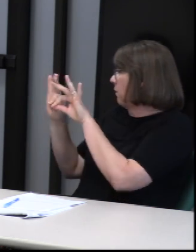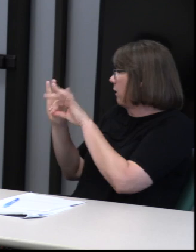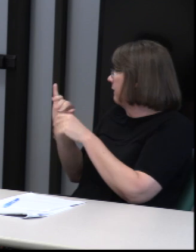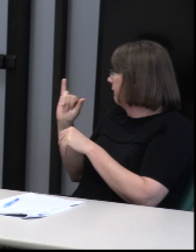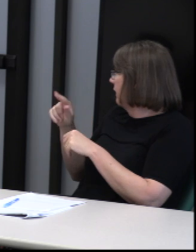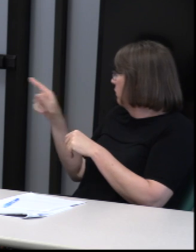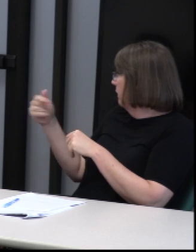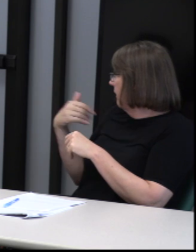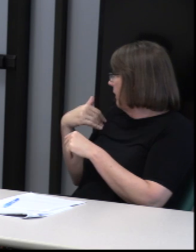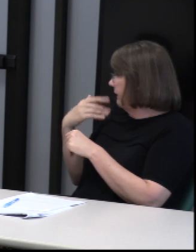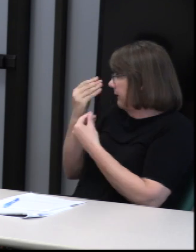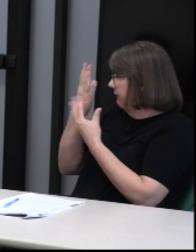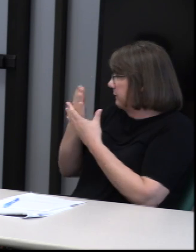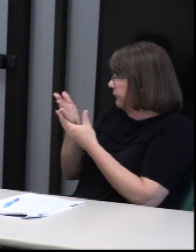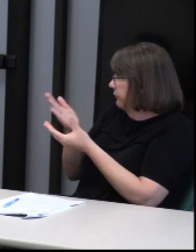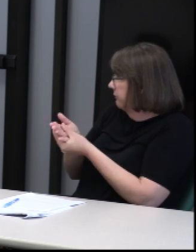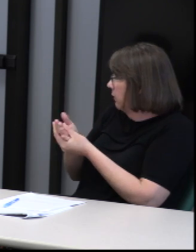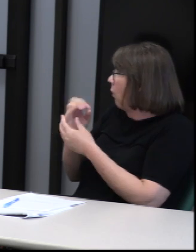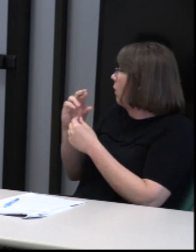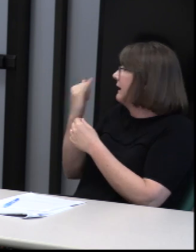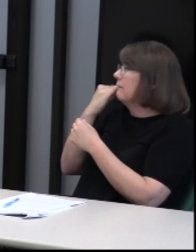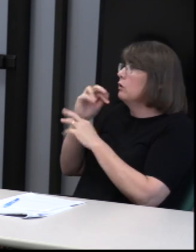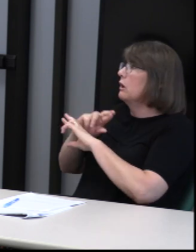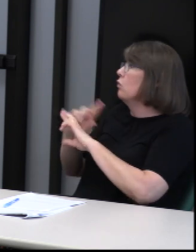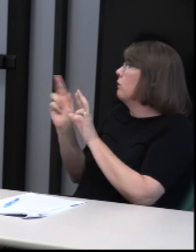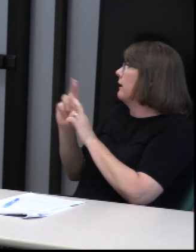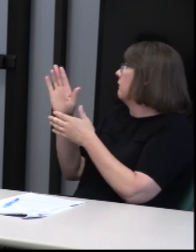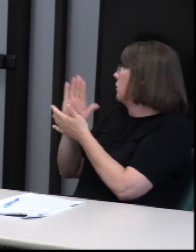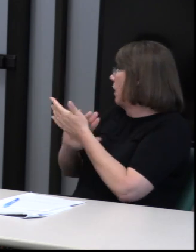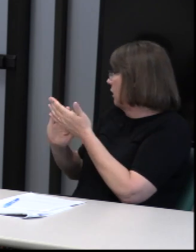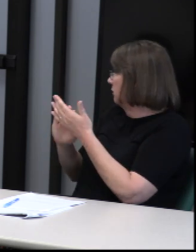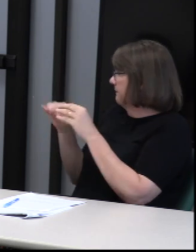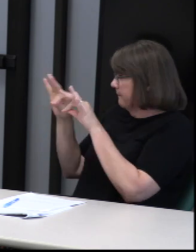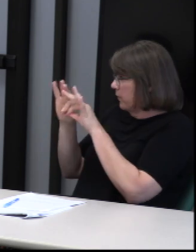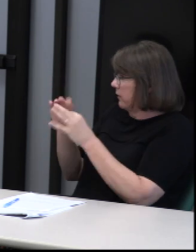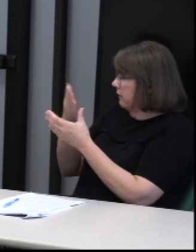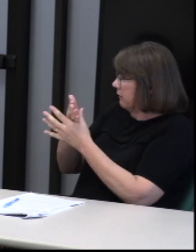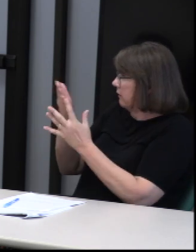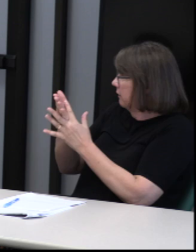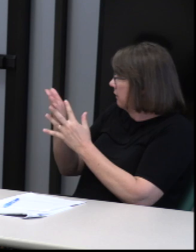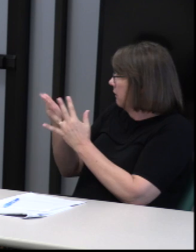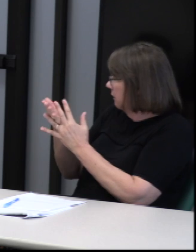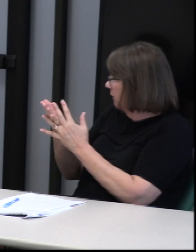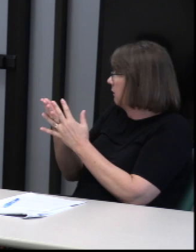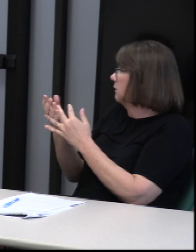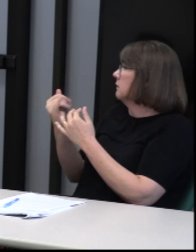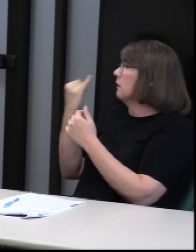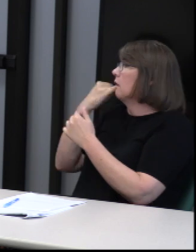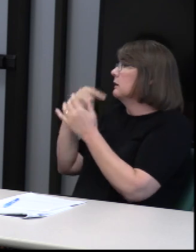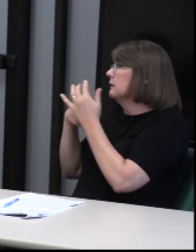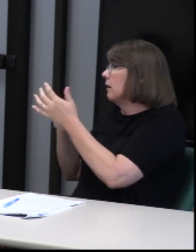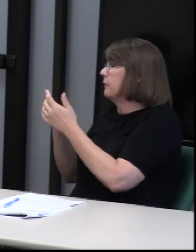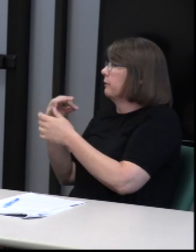Ann: Because when you go to college, it's important to have that kind of information at your fingertips, at the ready. So, you can store a variety